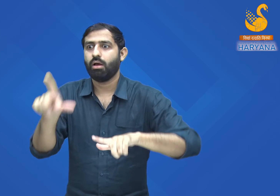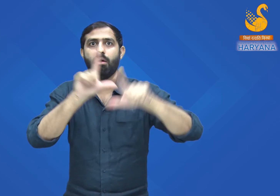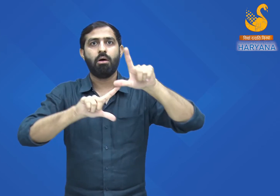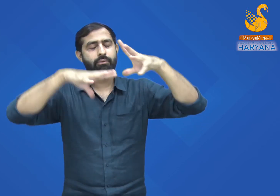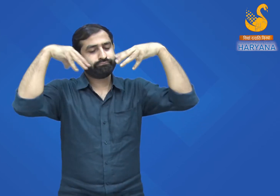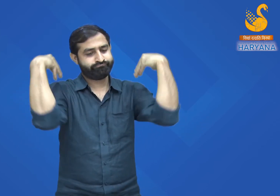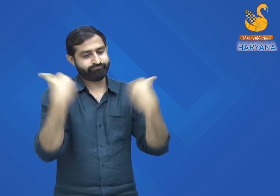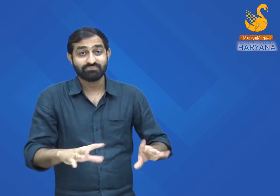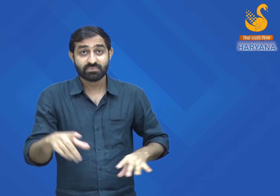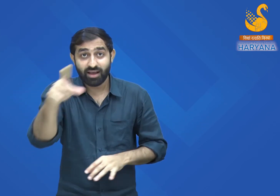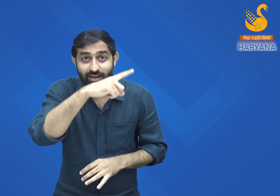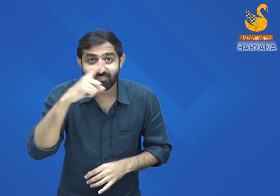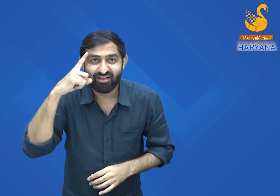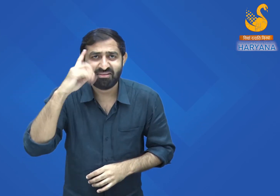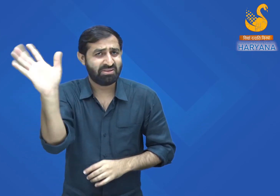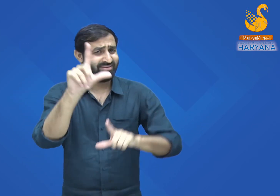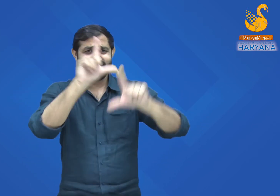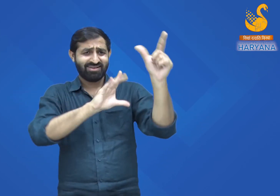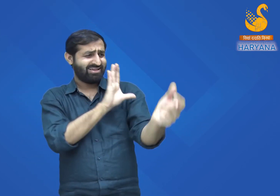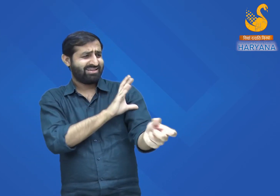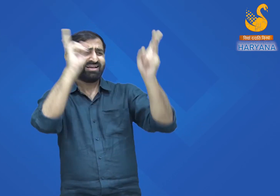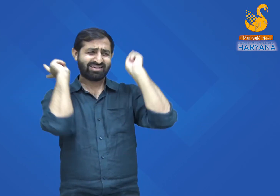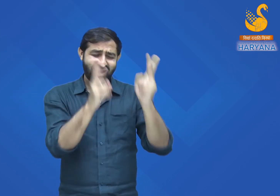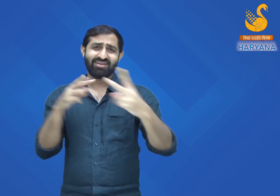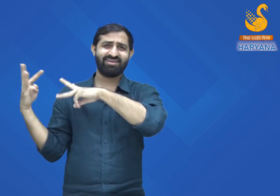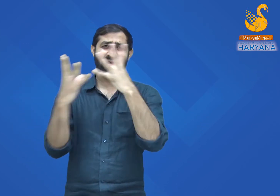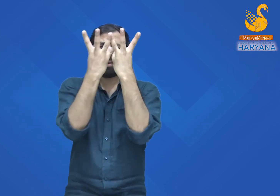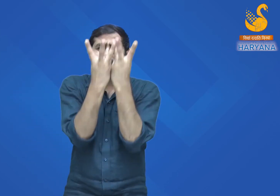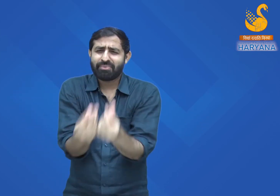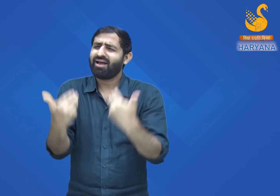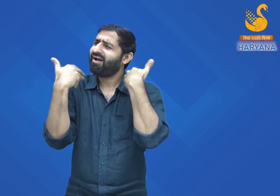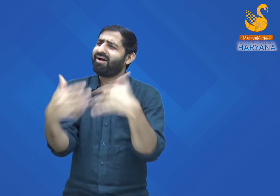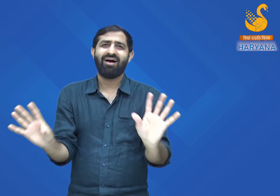to be a carrier of truth, fact and history of a society.